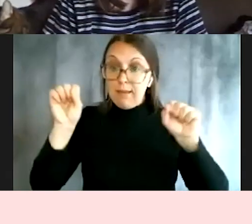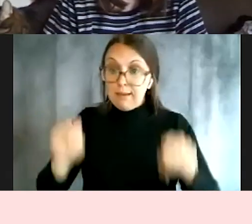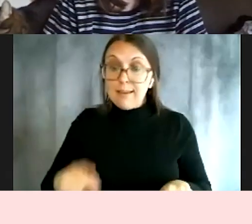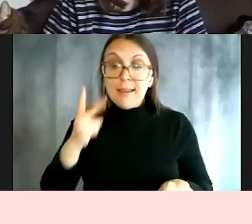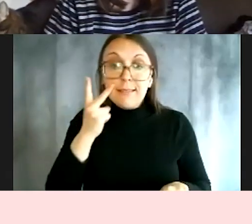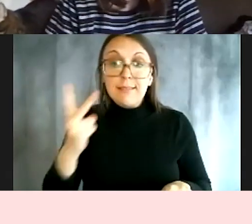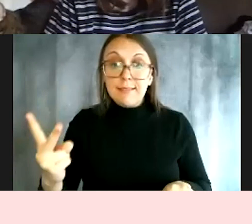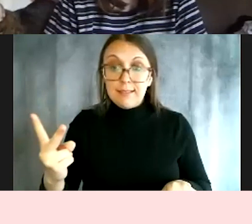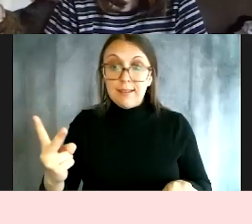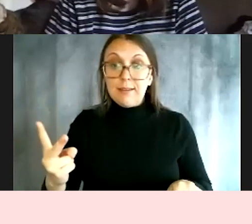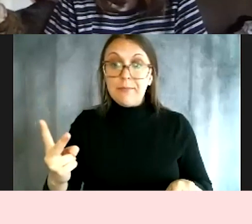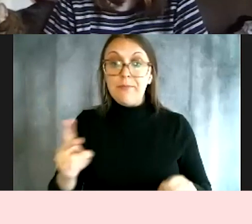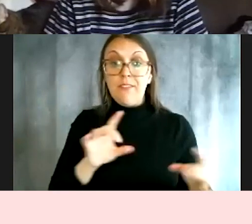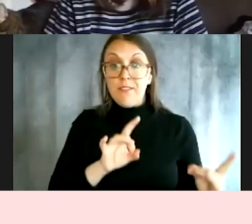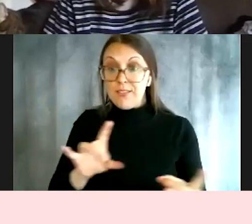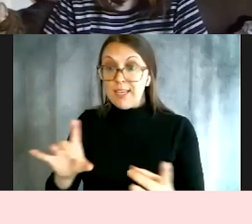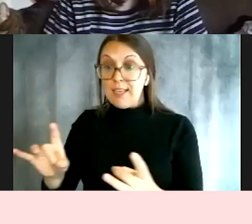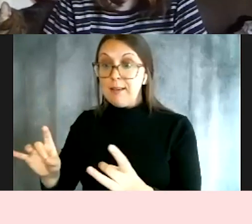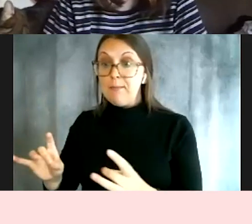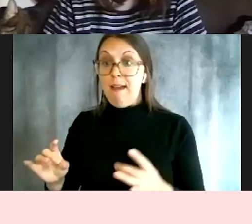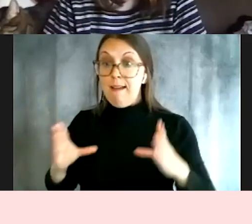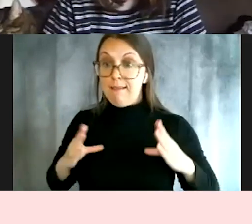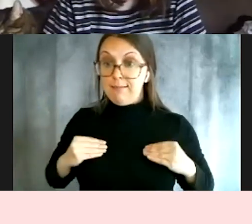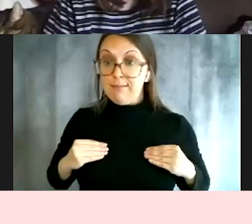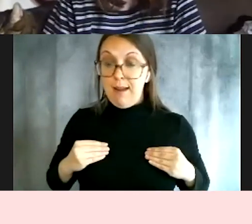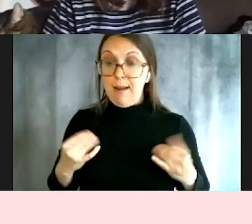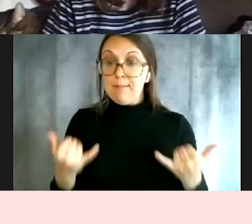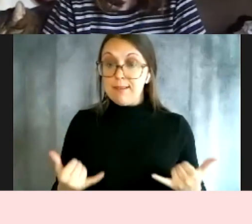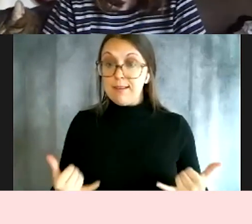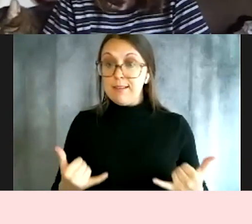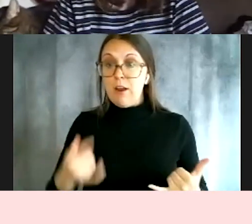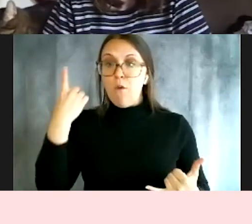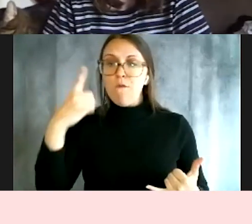accepting commentary and suggestions for that new draft for the next version, which is very cool.